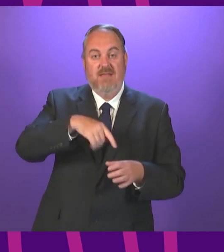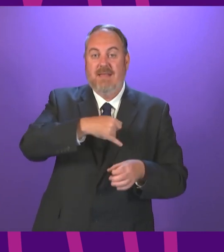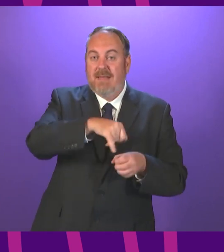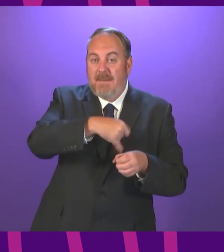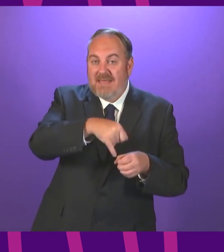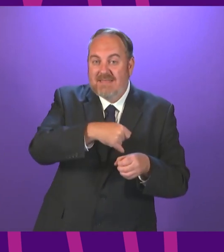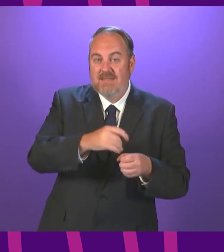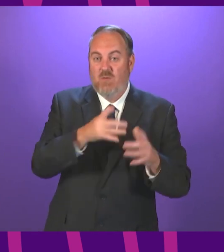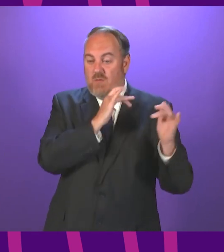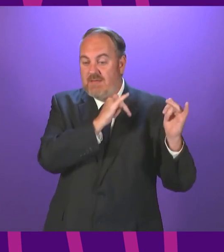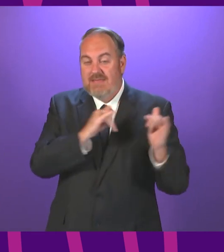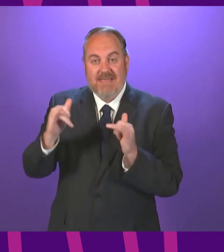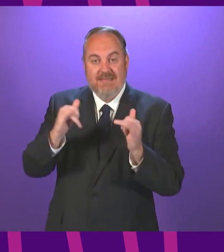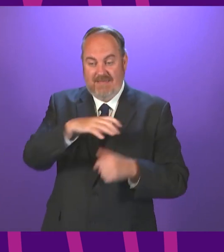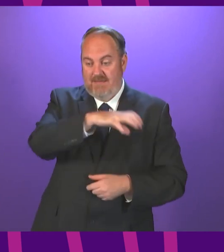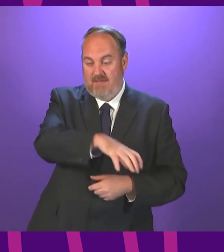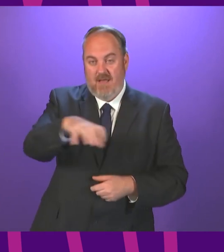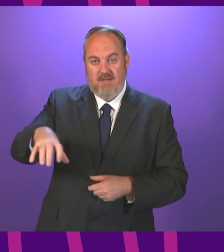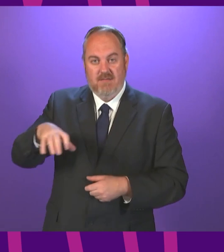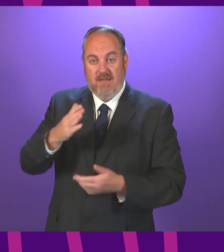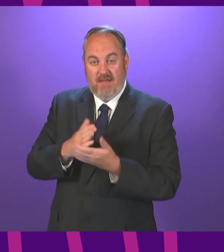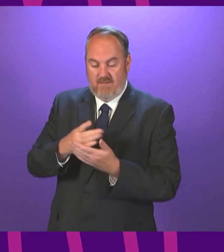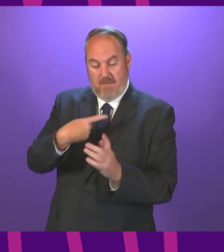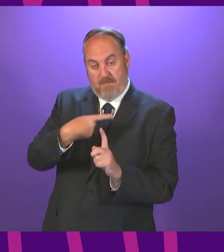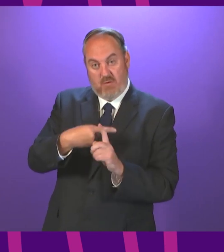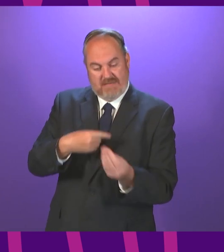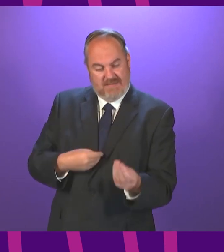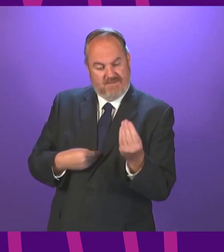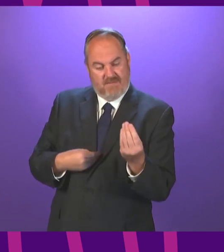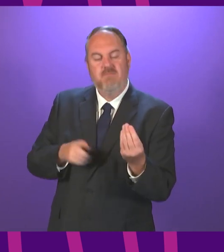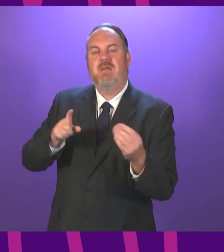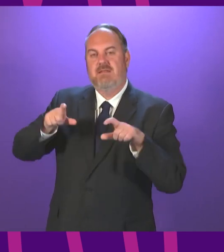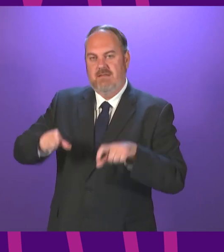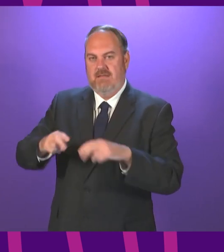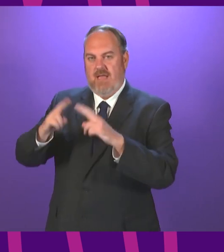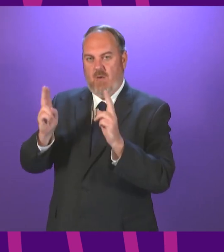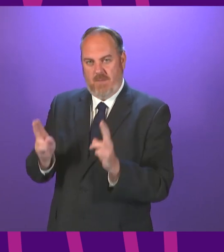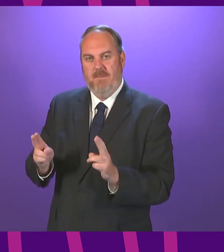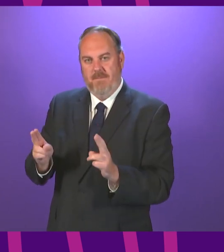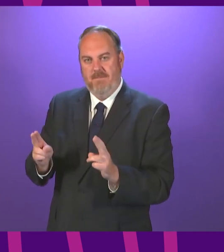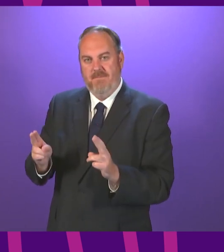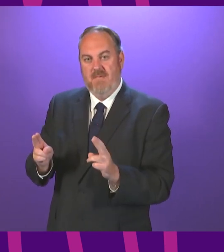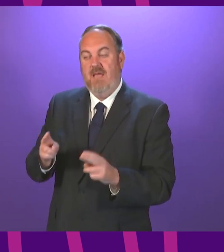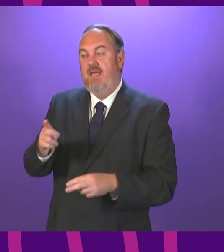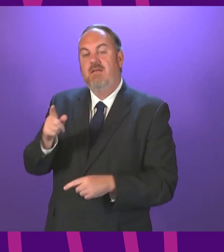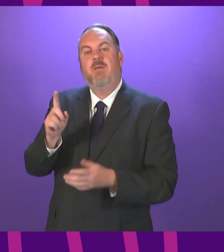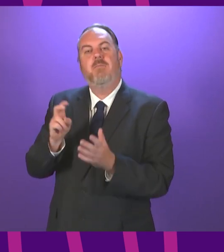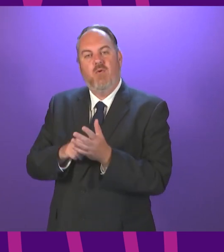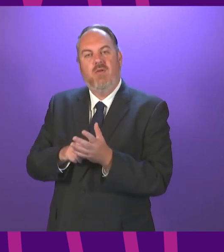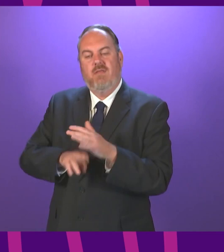If you test positive in one of the tests, or if you have symptoms, make sure that you self-isolate and book a PCR test as quickly as possible.